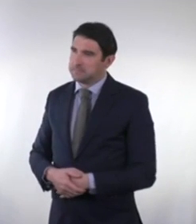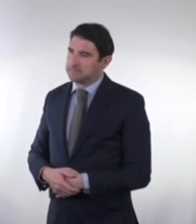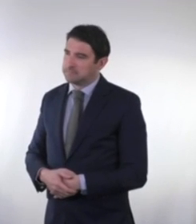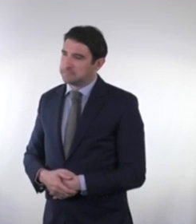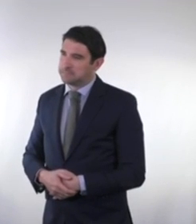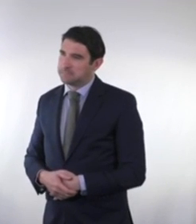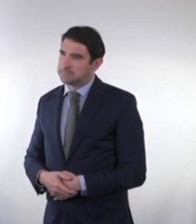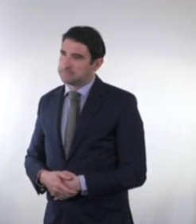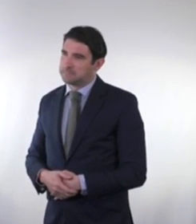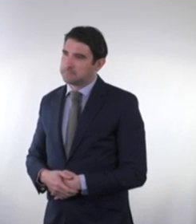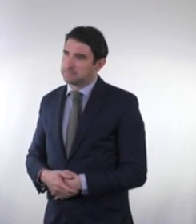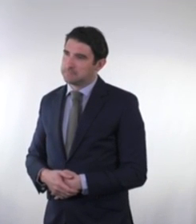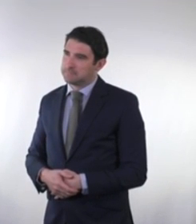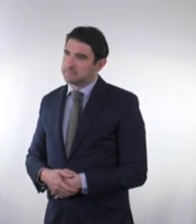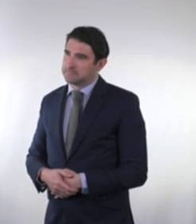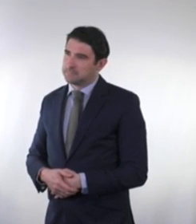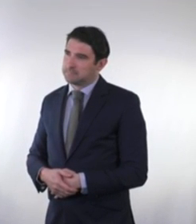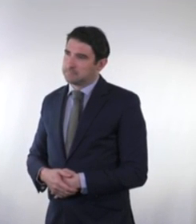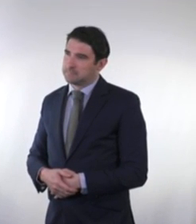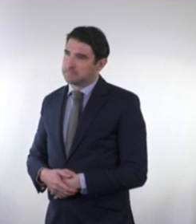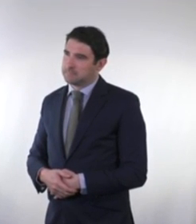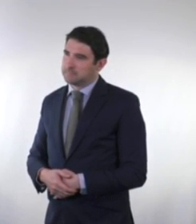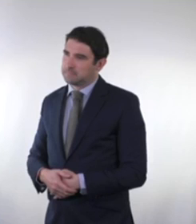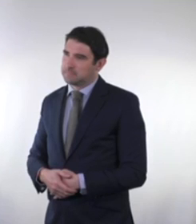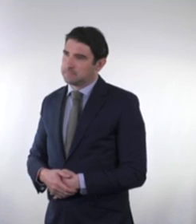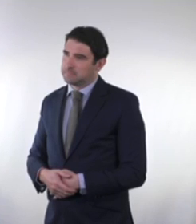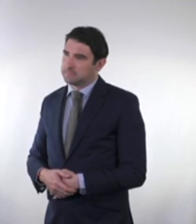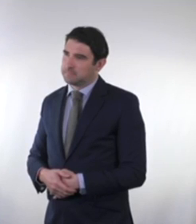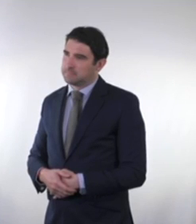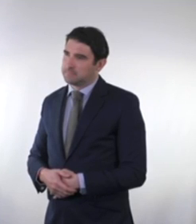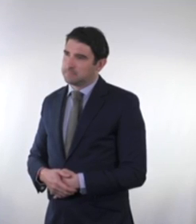giving the UK the international gold standard for refugee resettlement,